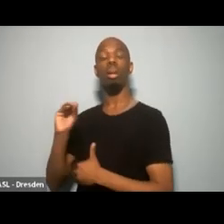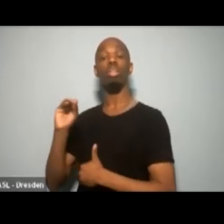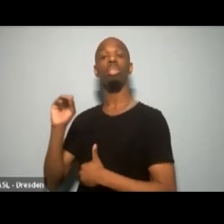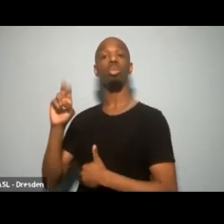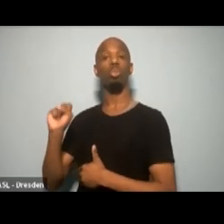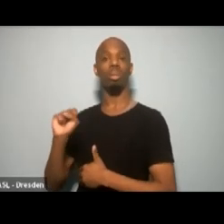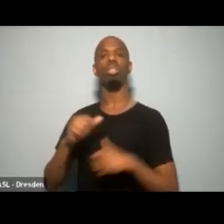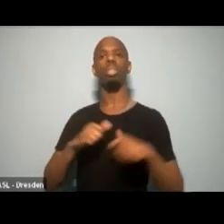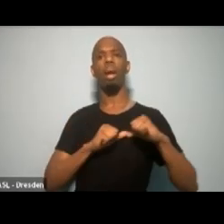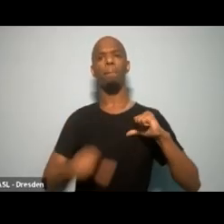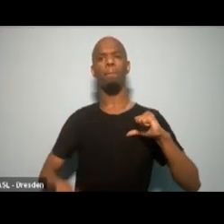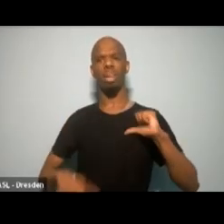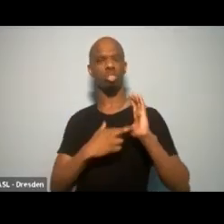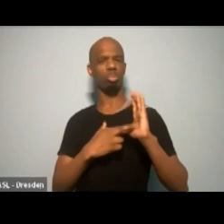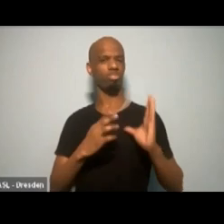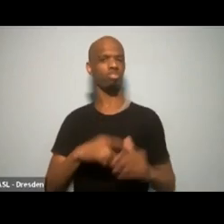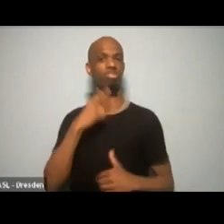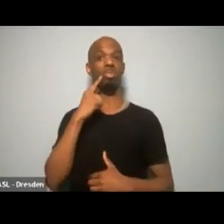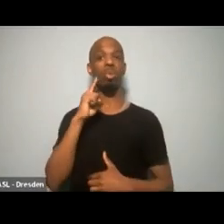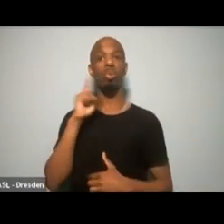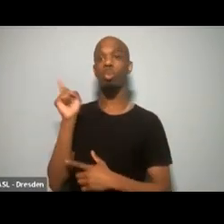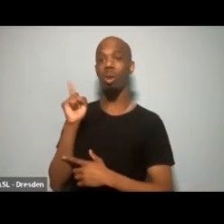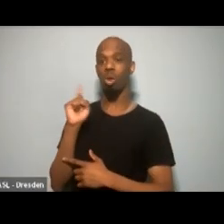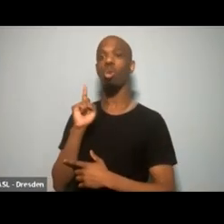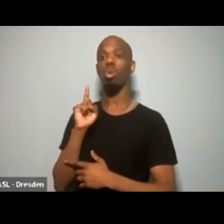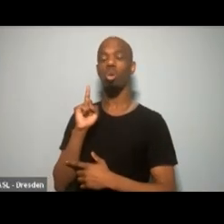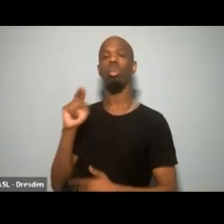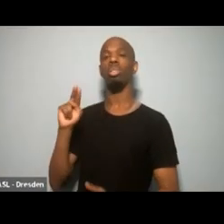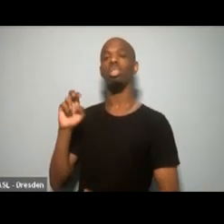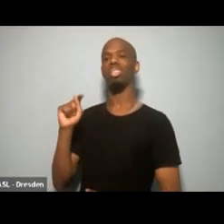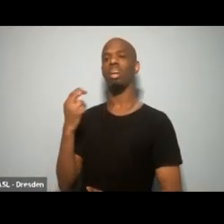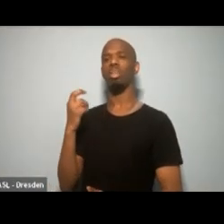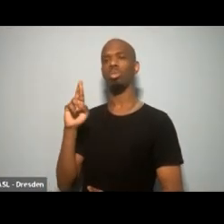Thank you so much for joining us today, Professor Cynthia Schneider.